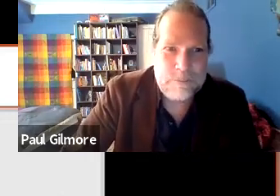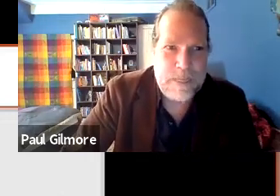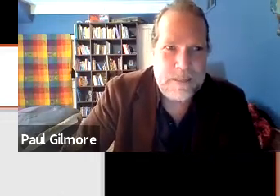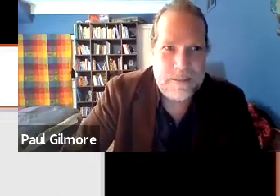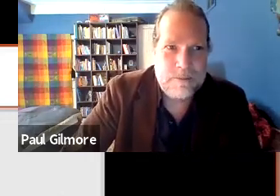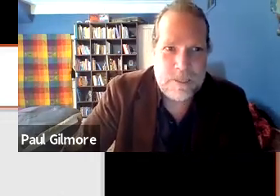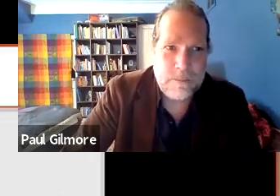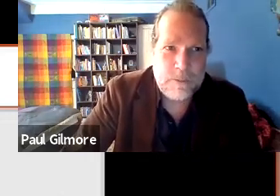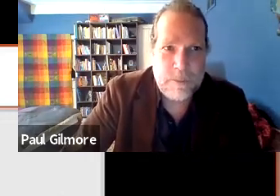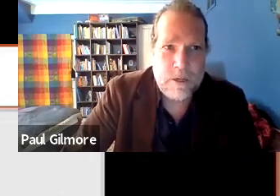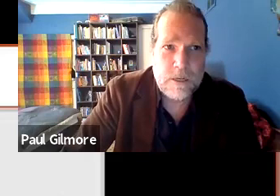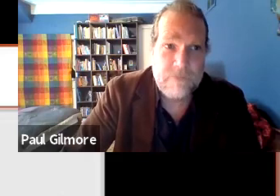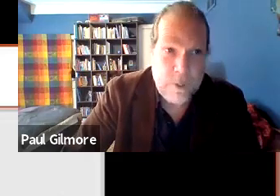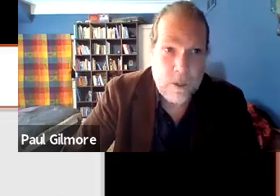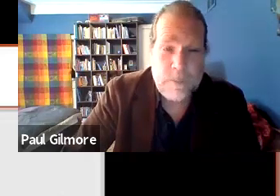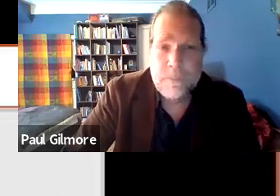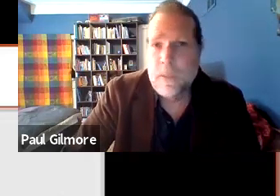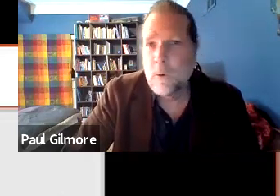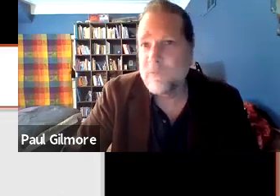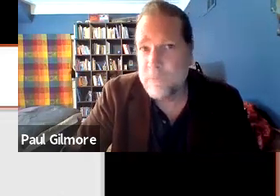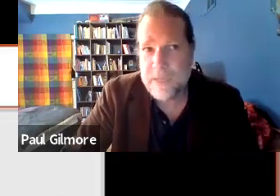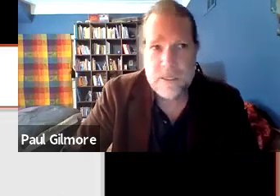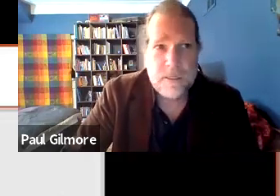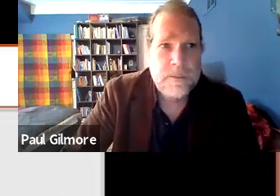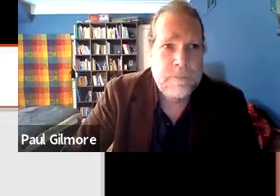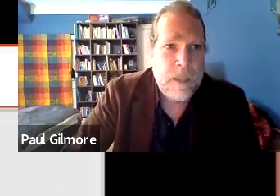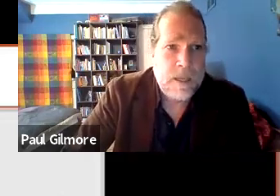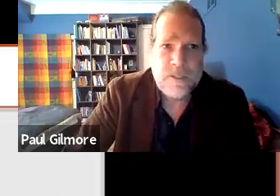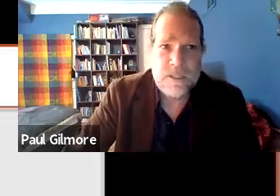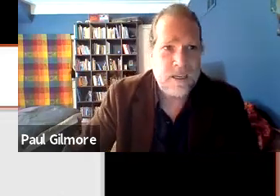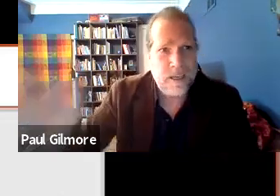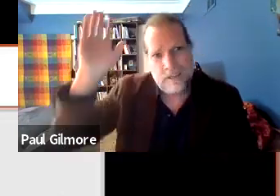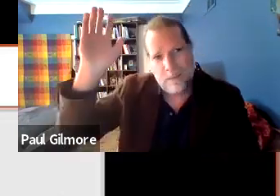could be you could come to America, from Europe, or from Mexico, and just say, hey, I